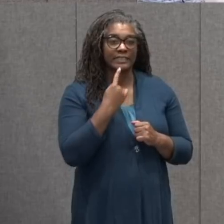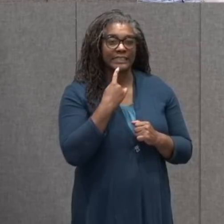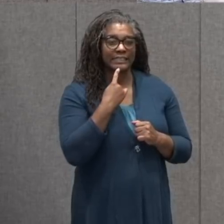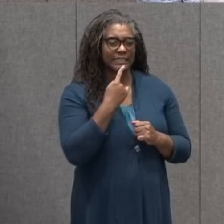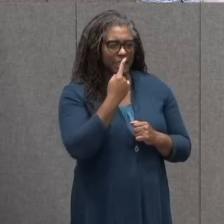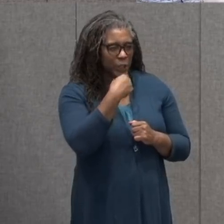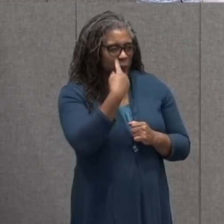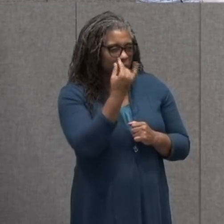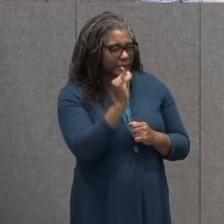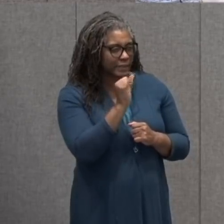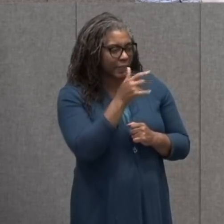Hm.